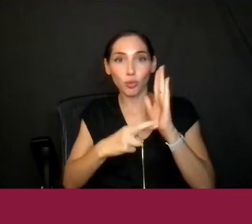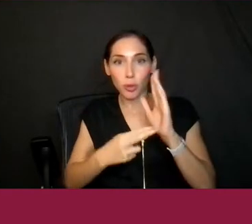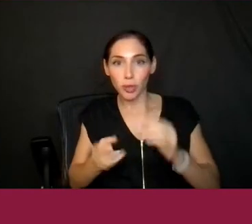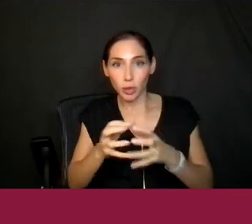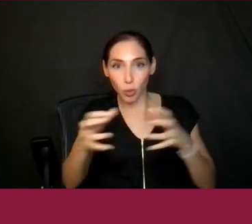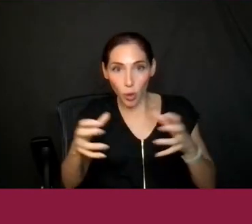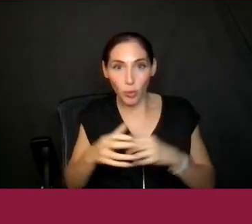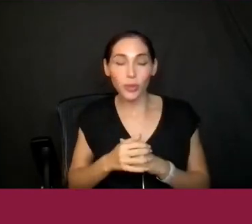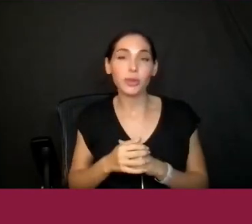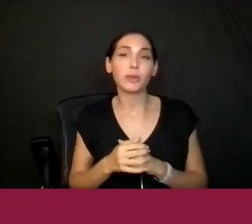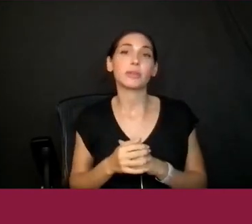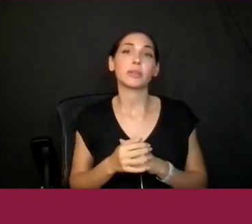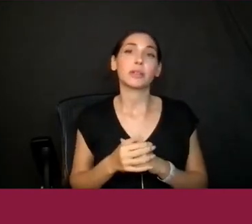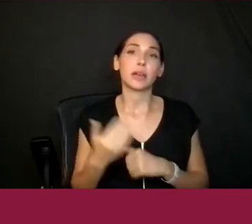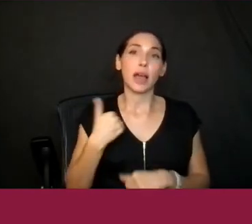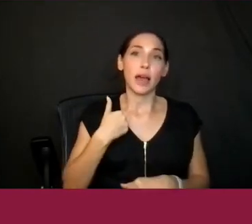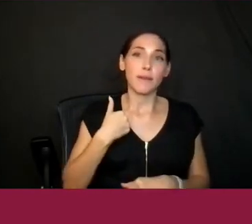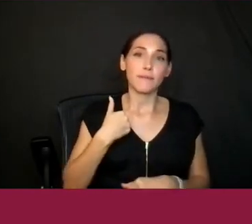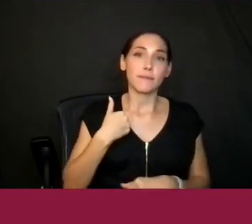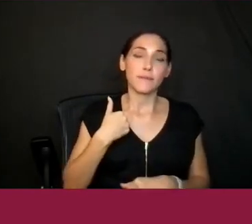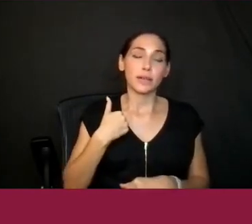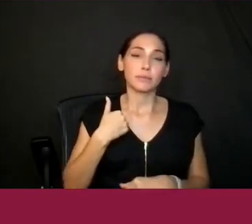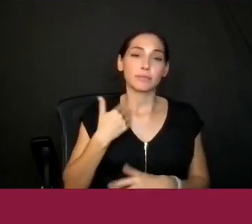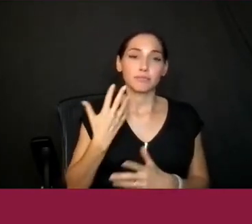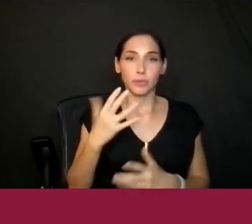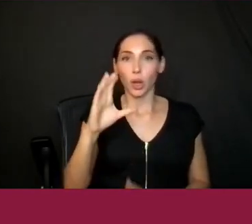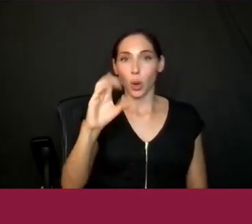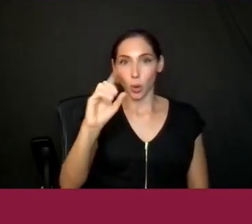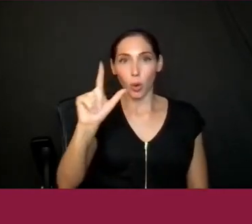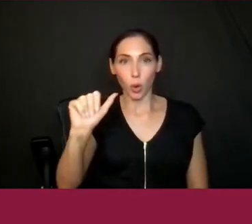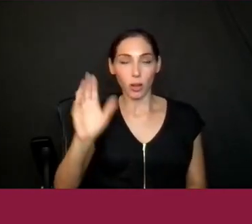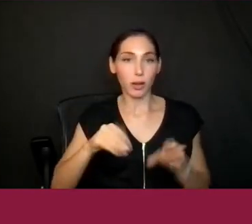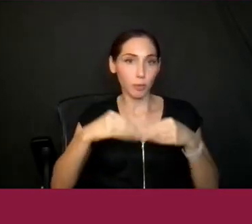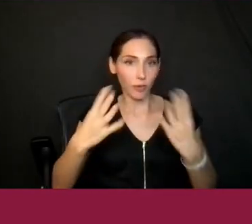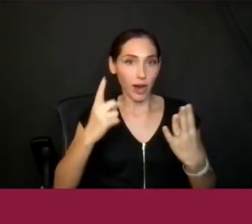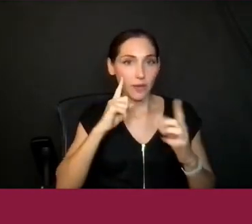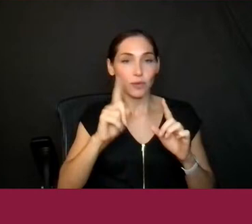There was COLA provided for categorical programs